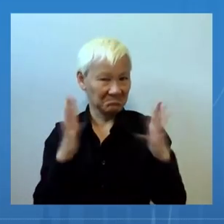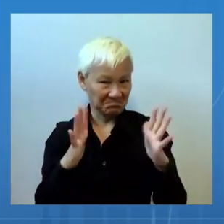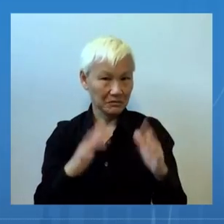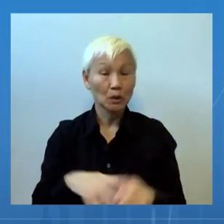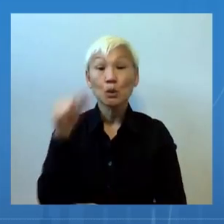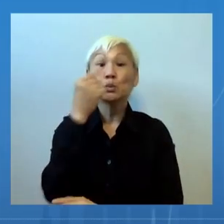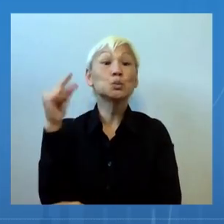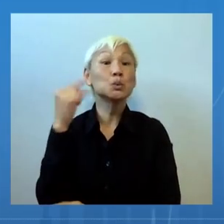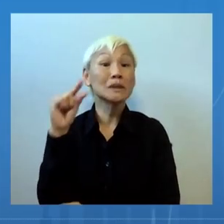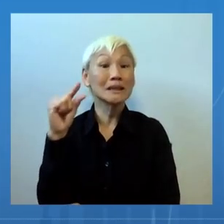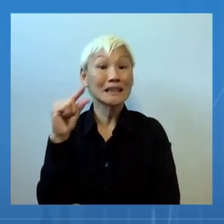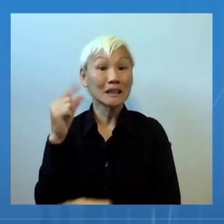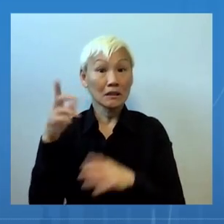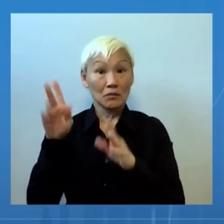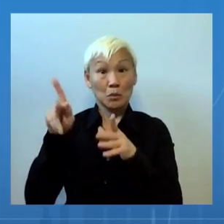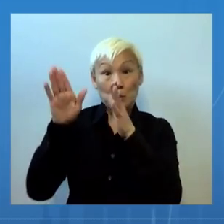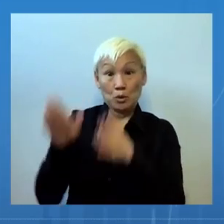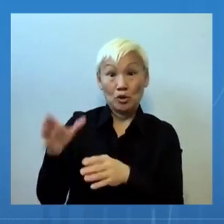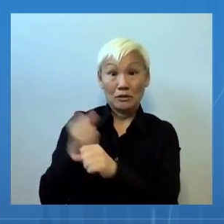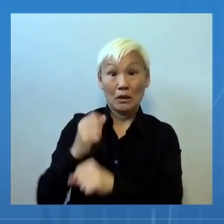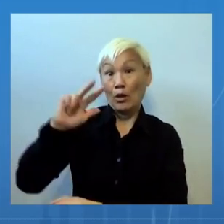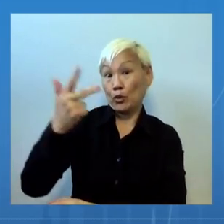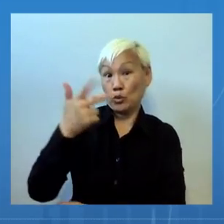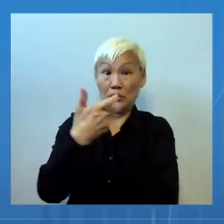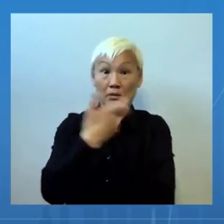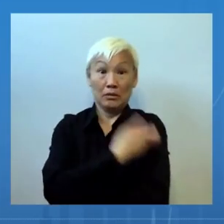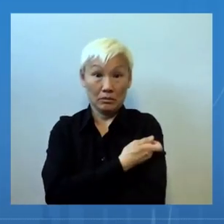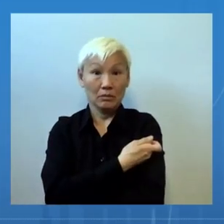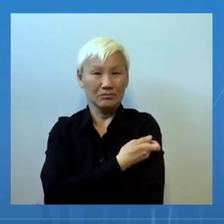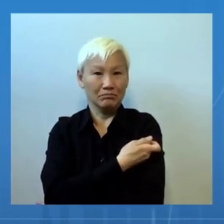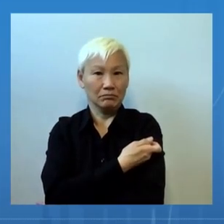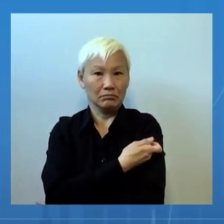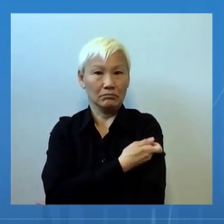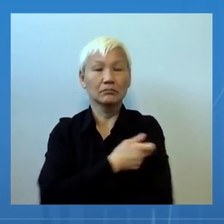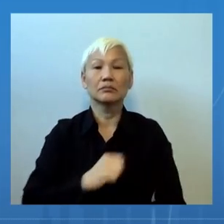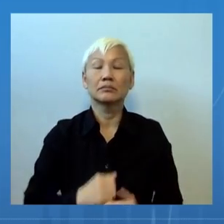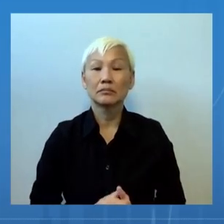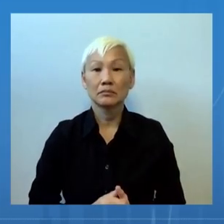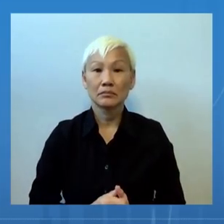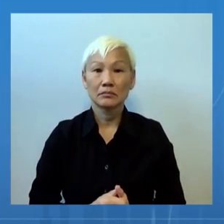in hospitalization, severe disease, and deaths. And so, on the last slide,